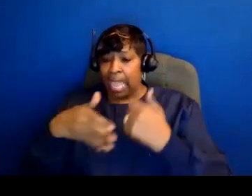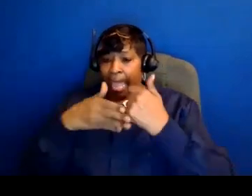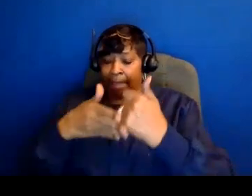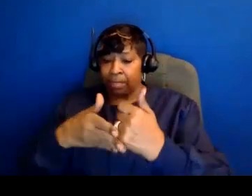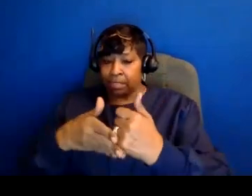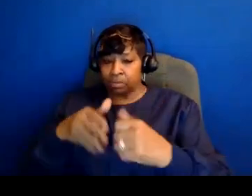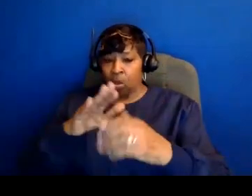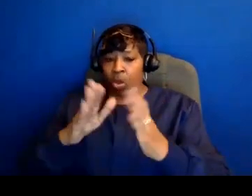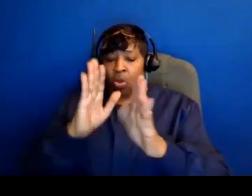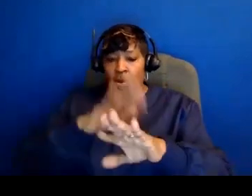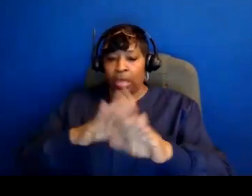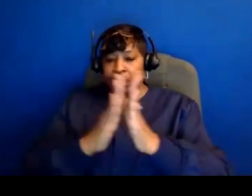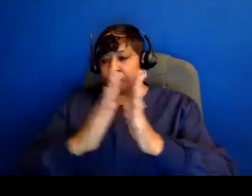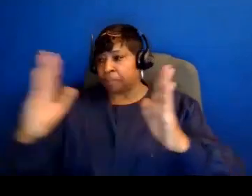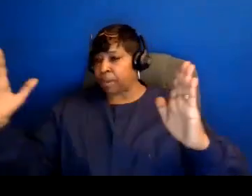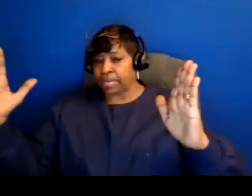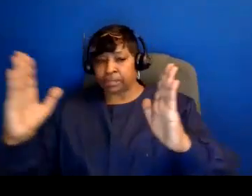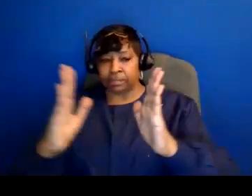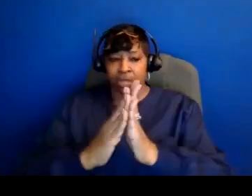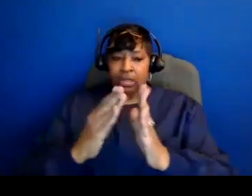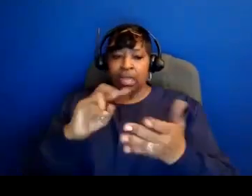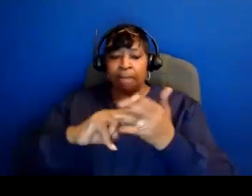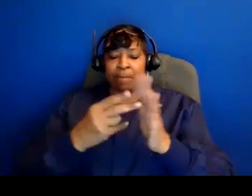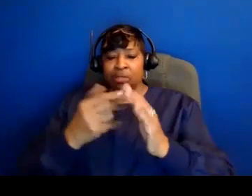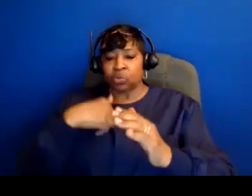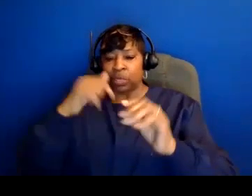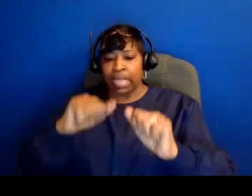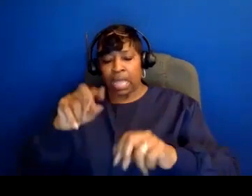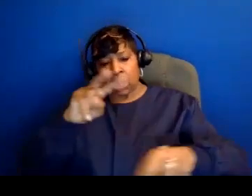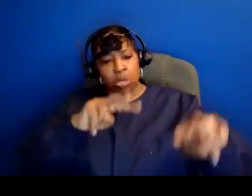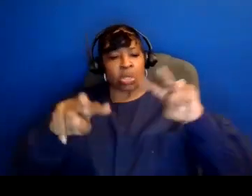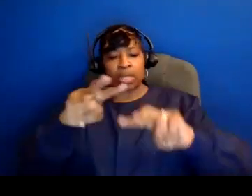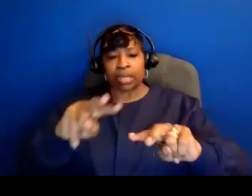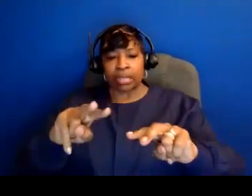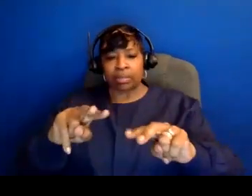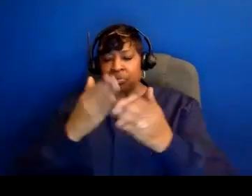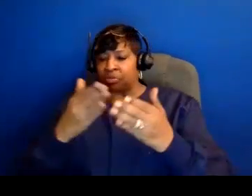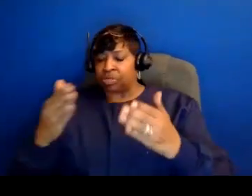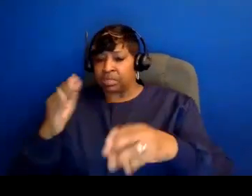lauravanpuymbrouck: And this slide features 2 circles like of innovation. Except in this case they are not overlapping.